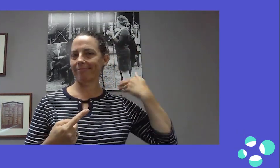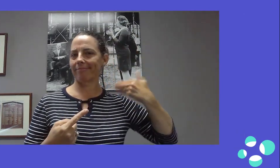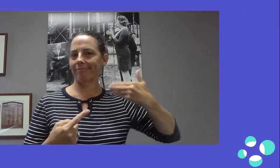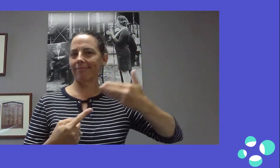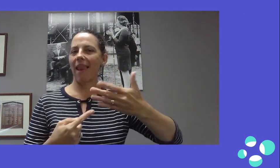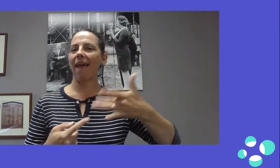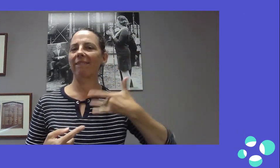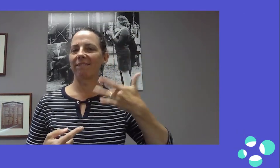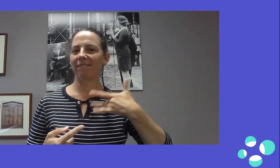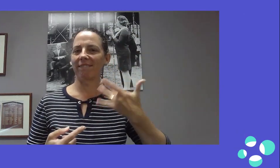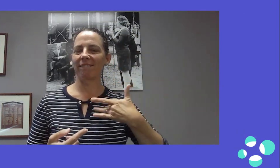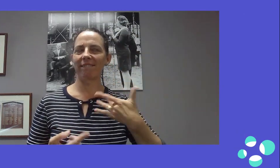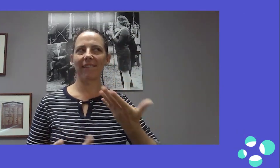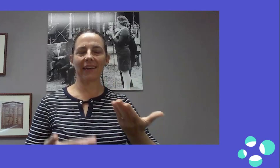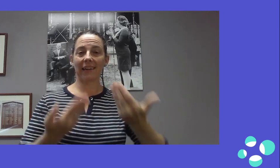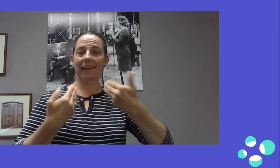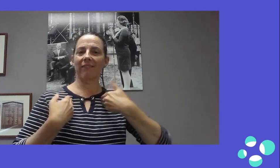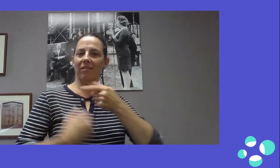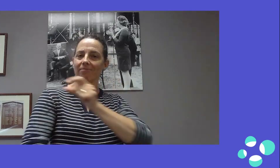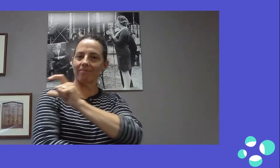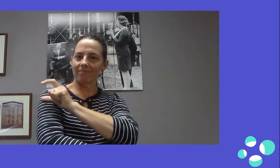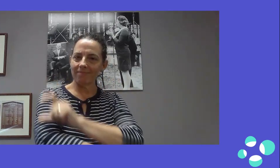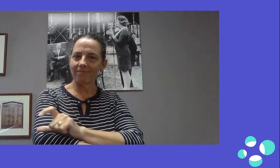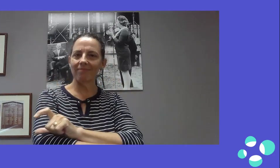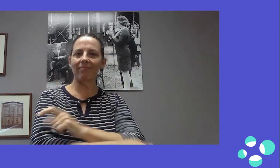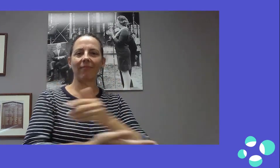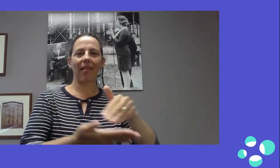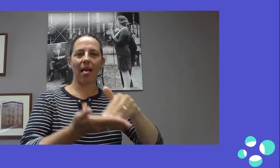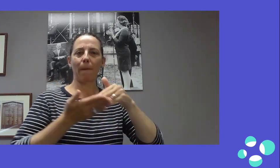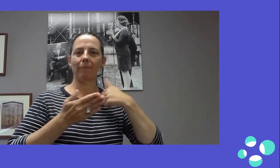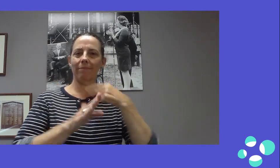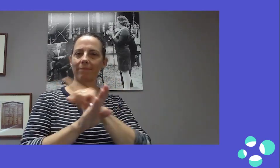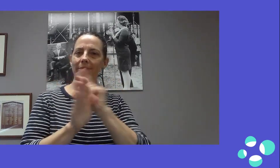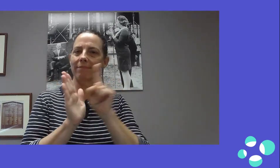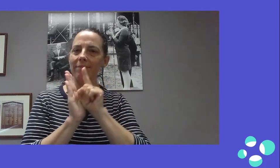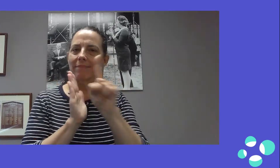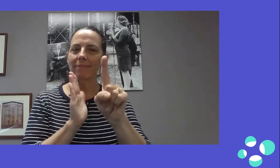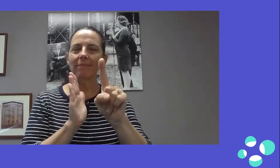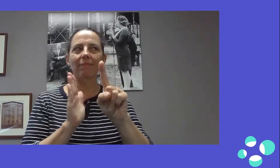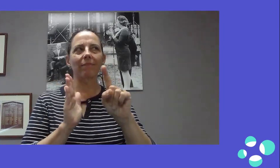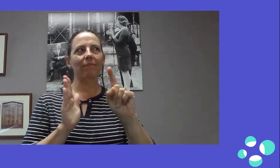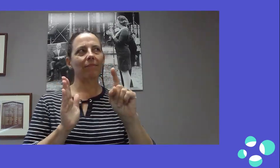who have given me the confidence and skills to show a